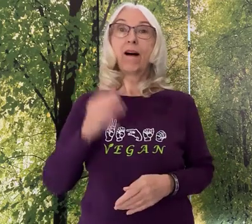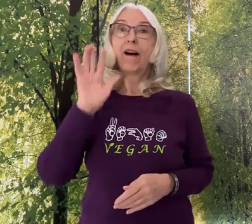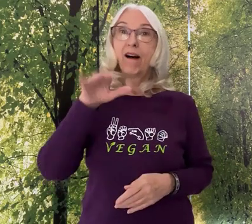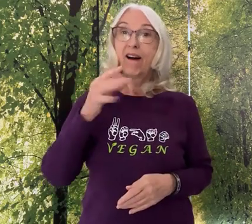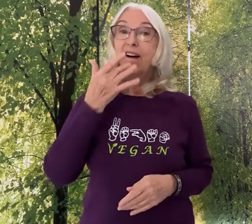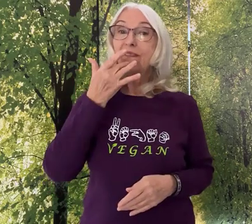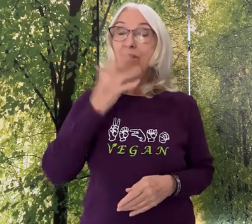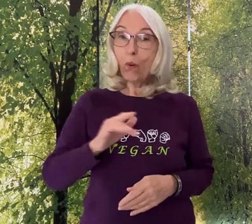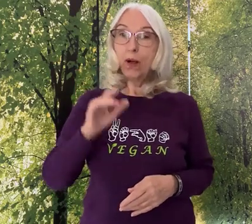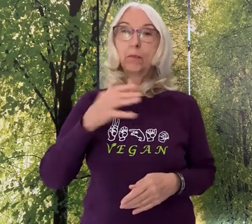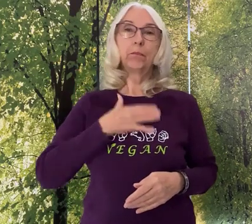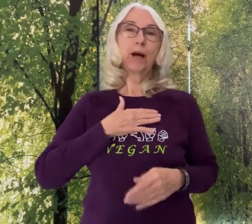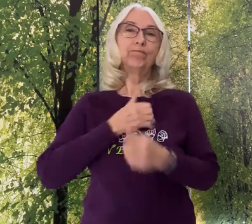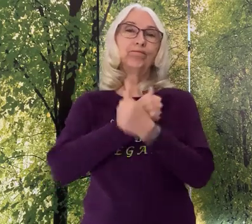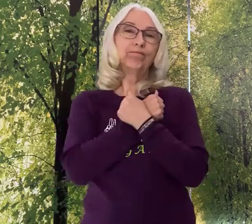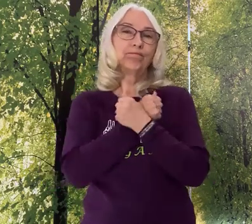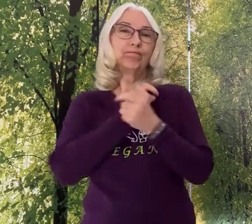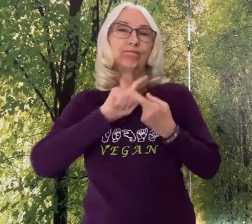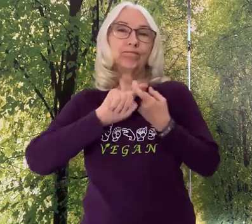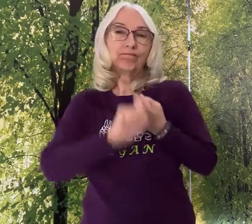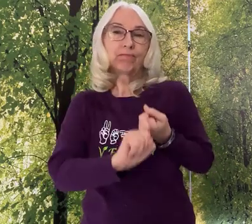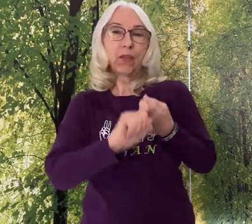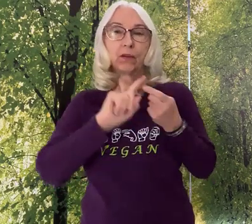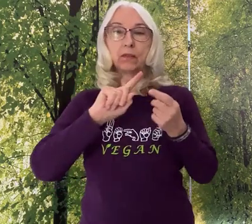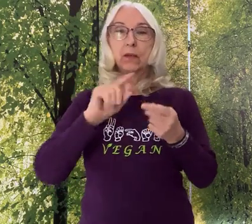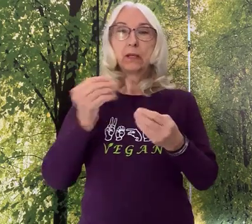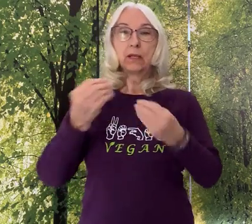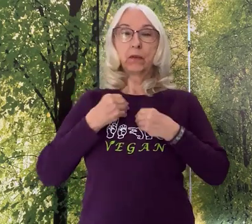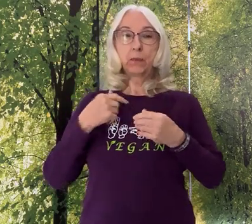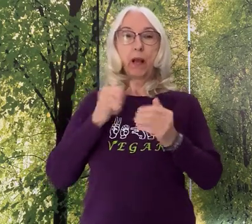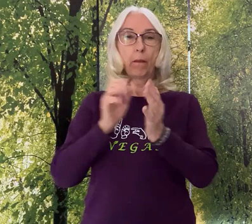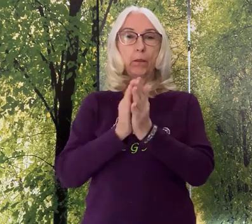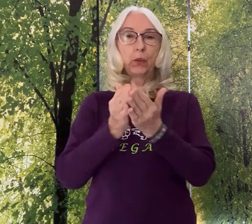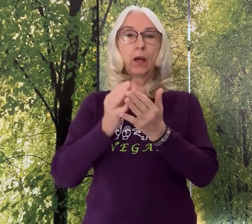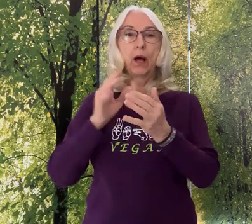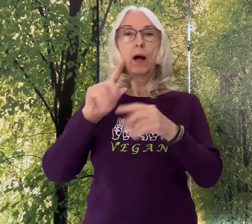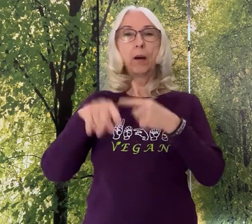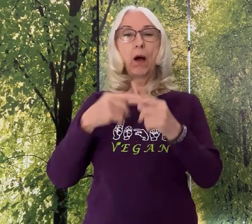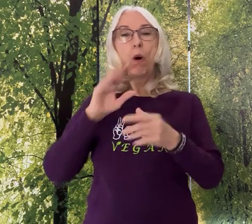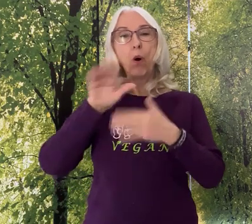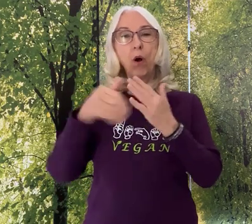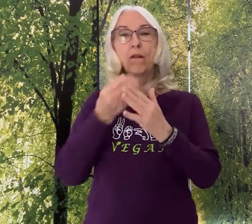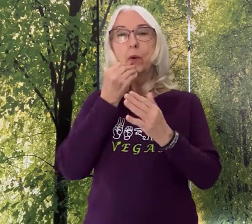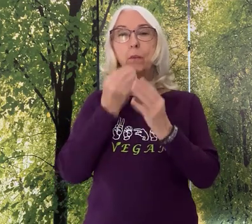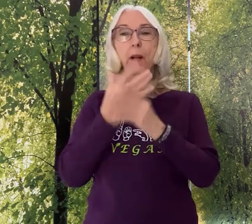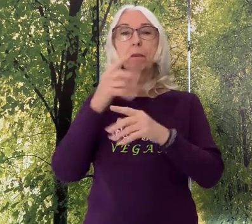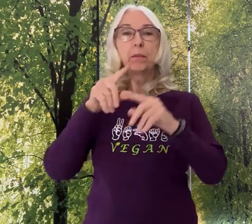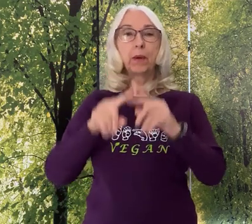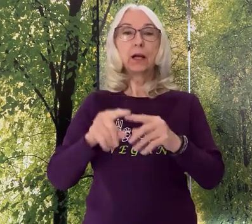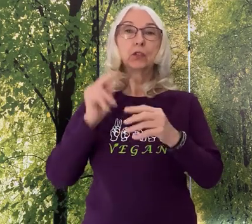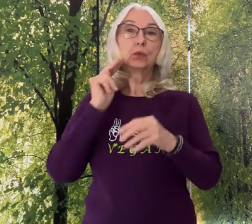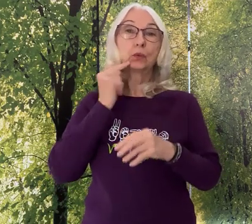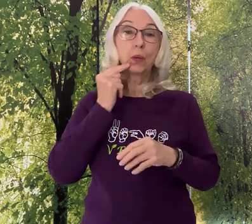Fortunately, a dear friend gave me a book about whole food plant-based nutrition